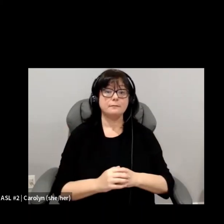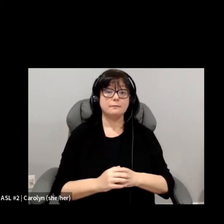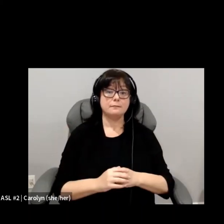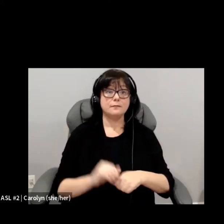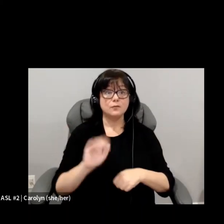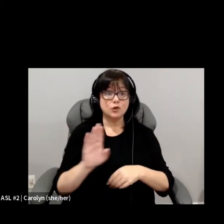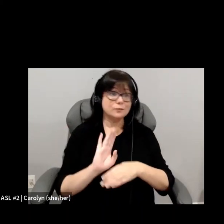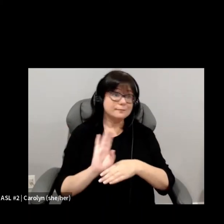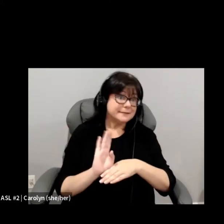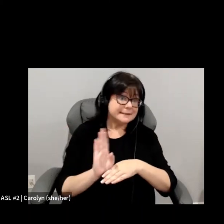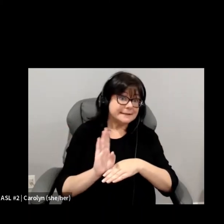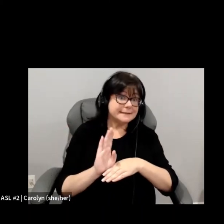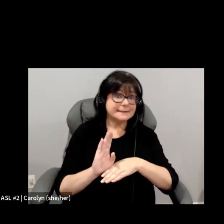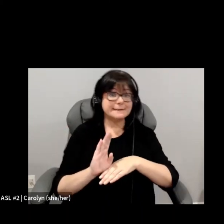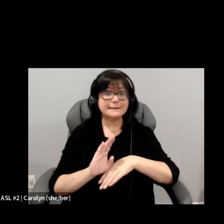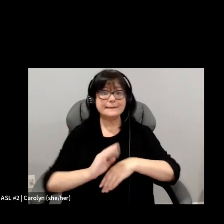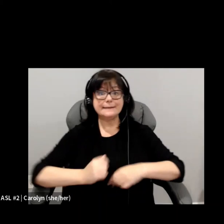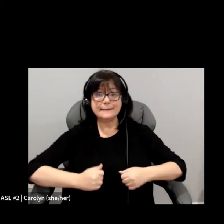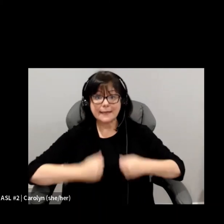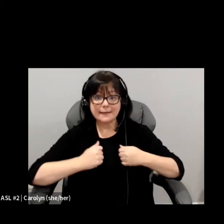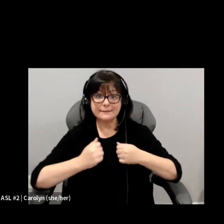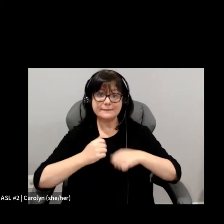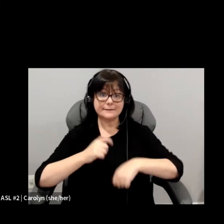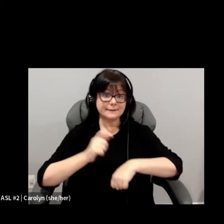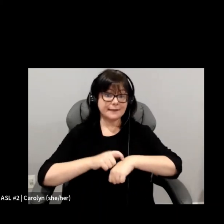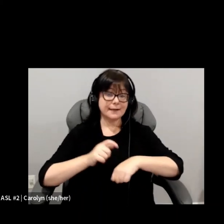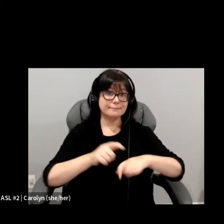LIVES TO SUPPORT ARCH.